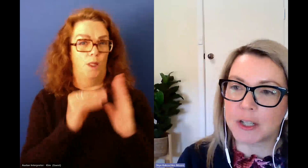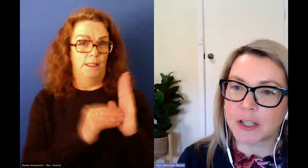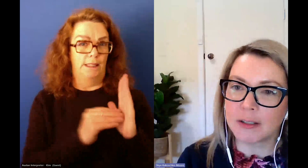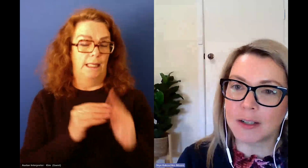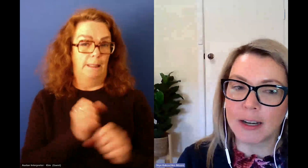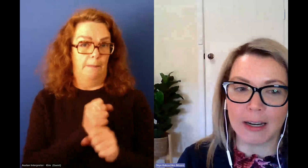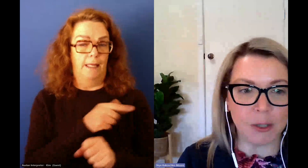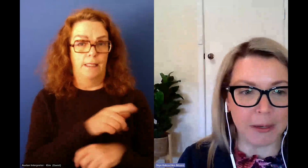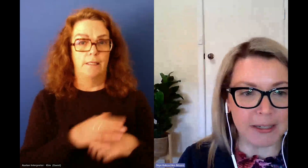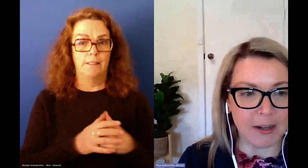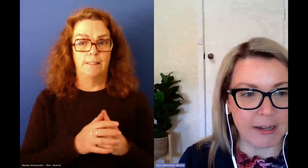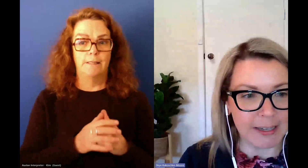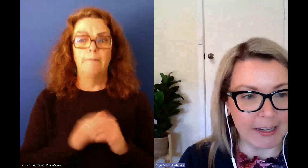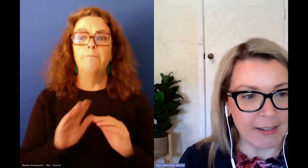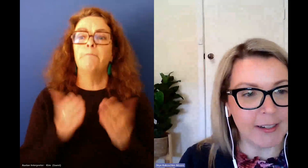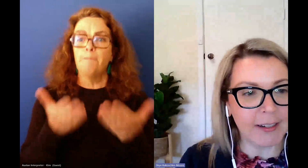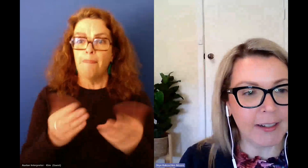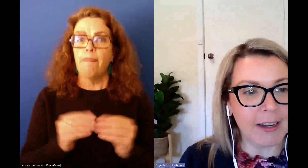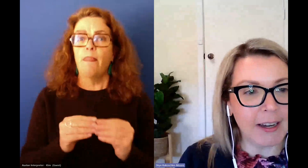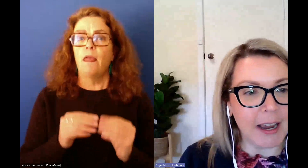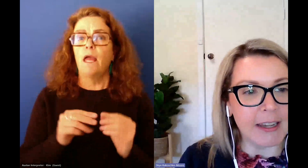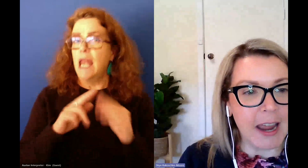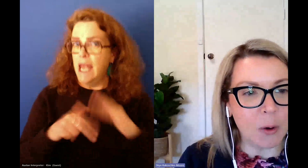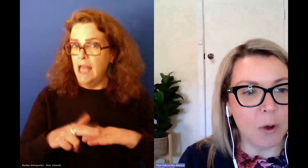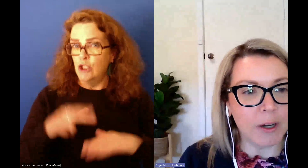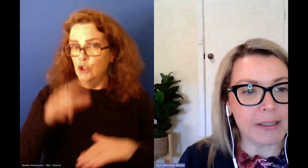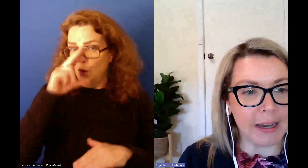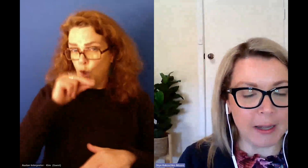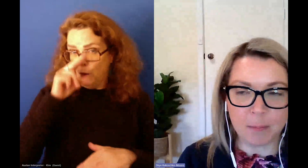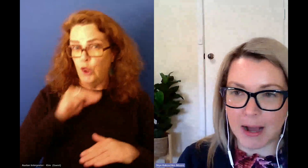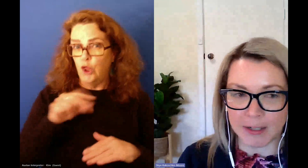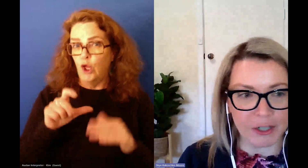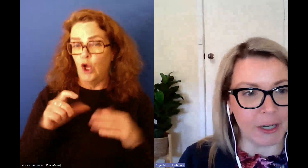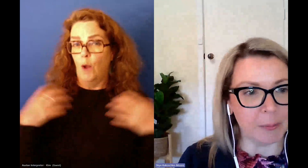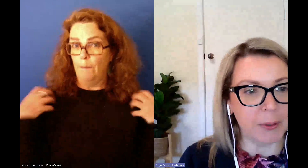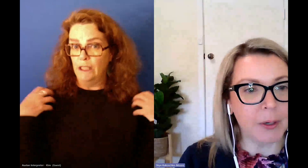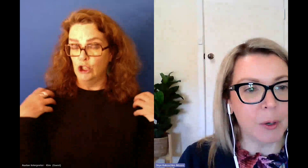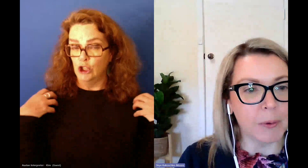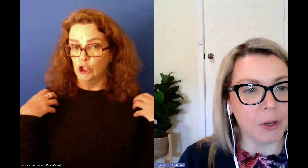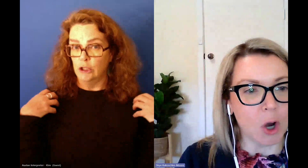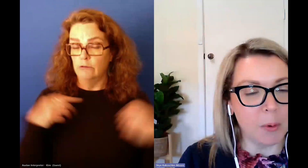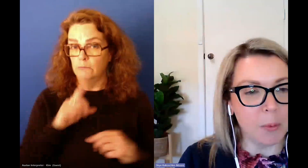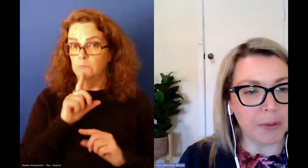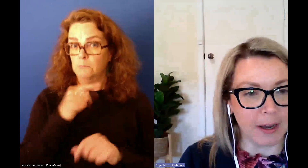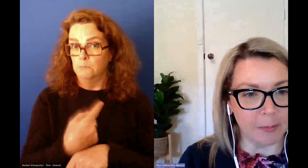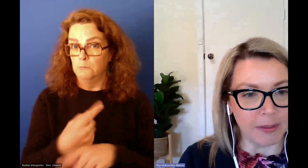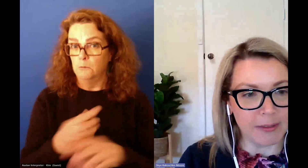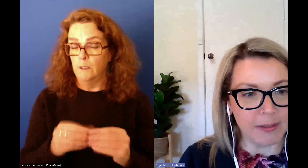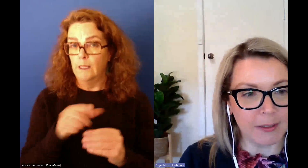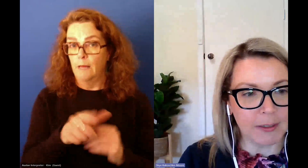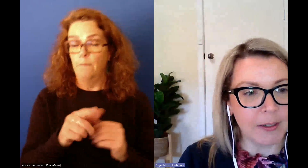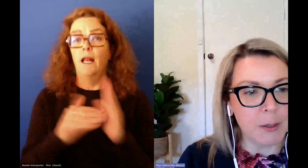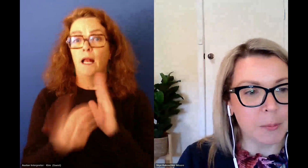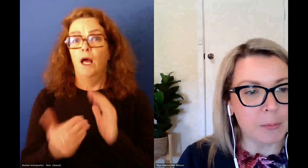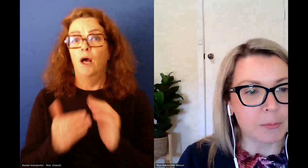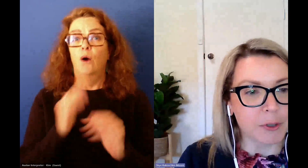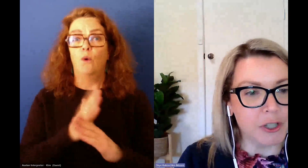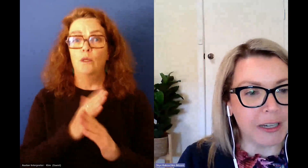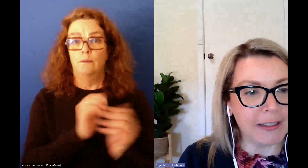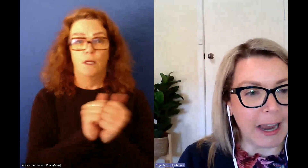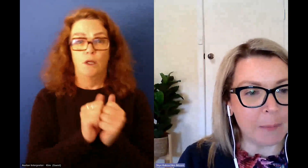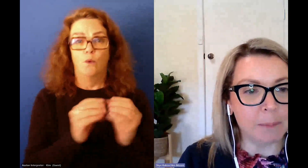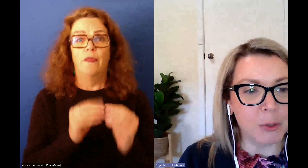Commission in 2019 and now works in partnership with the Commonwealth Government, bridging the gap